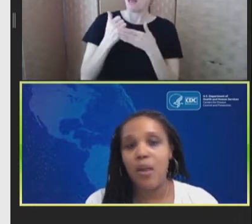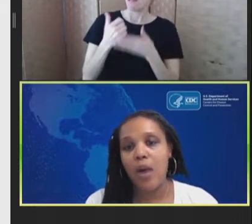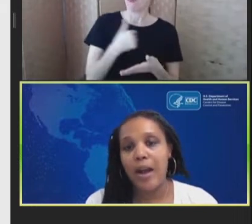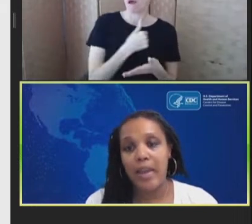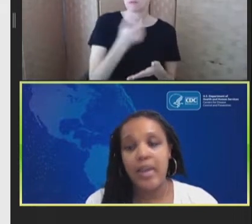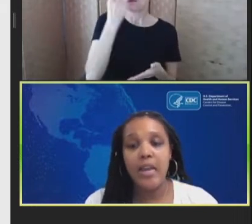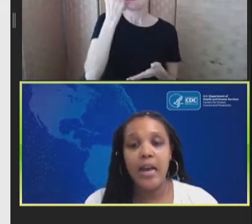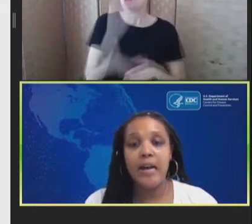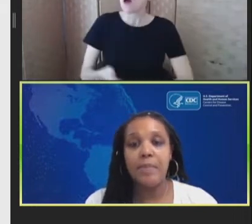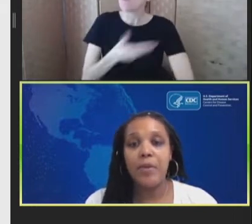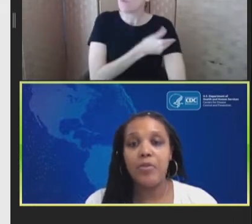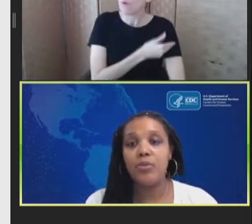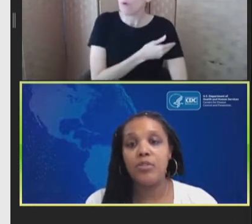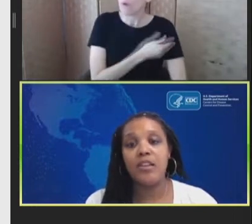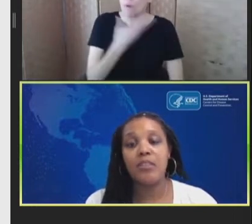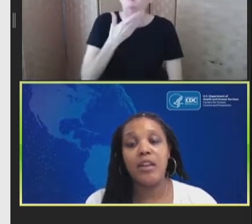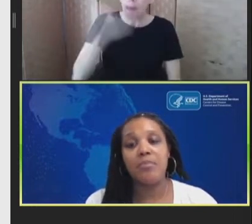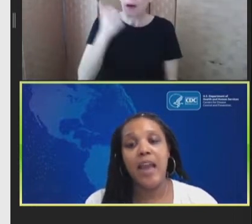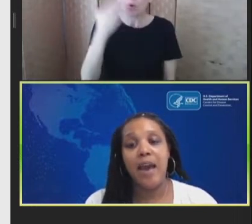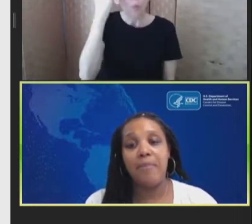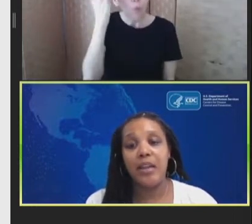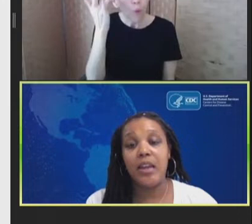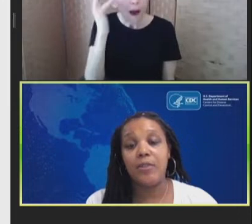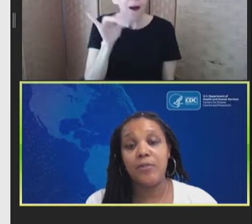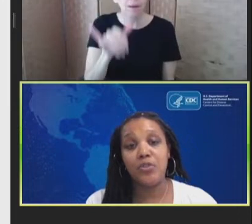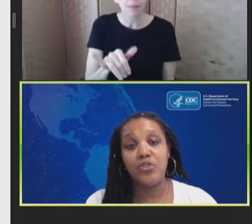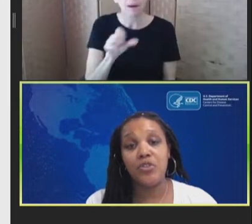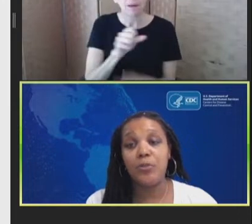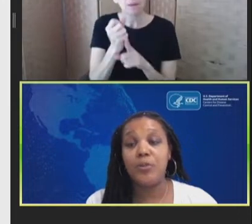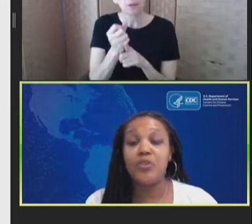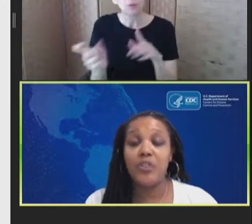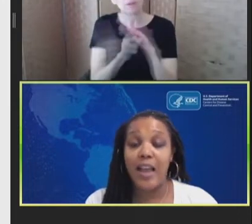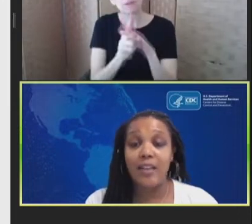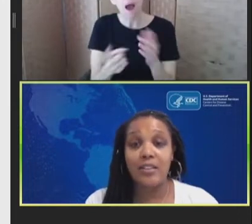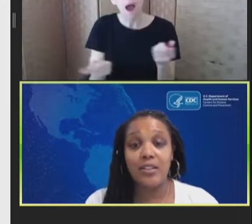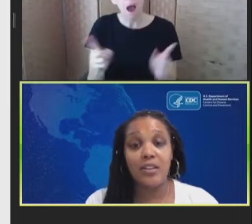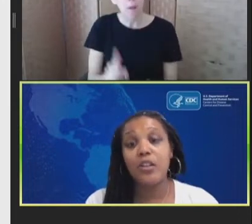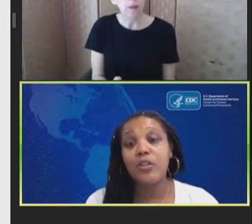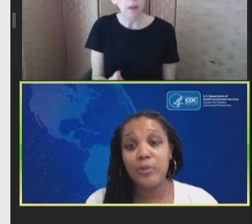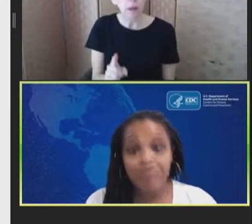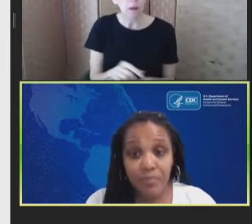about why those things might be happening in the future. So future analyses include